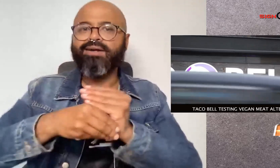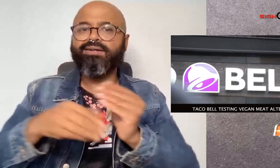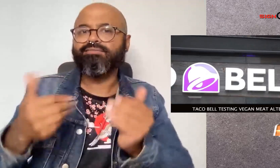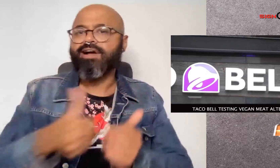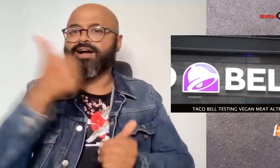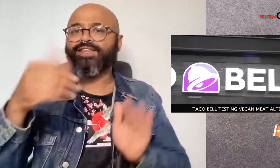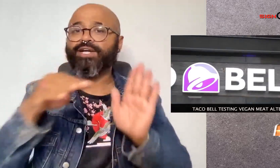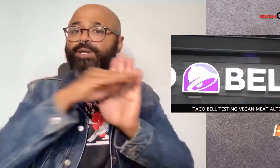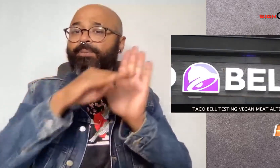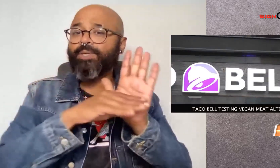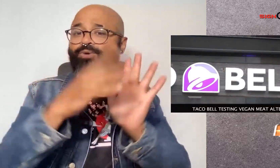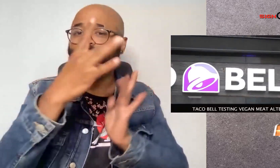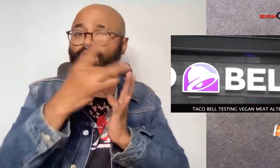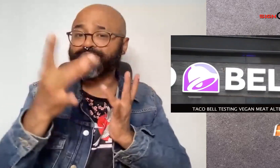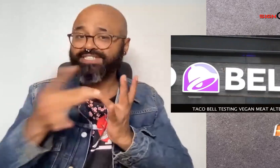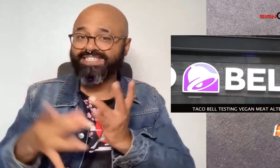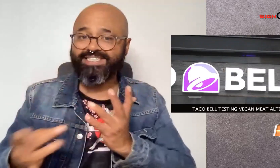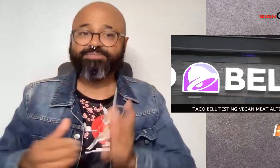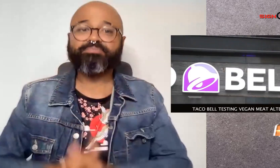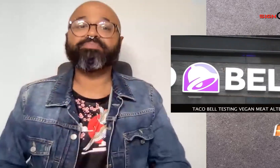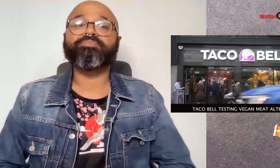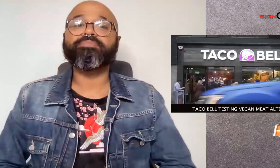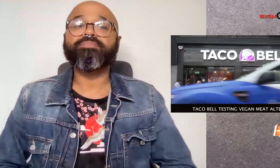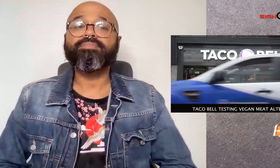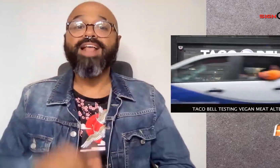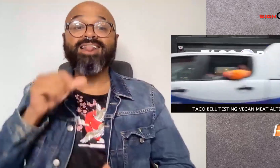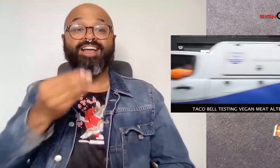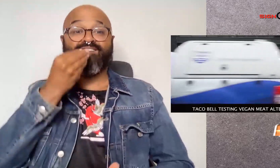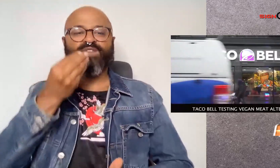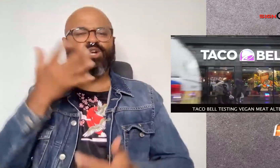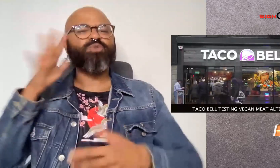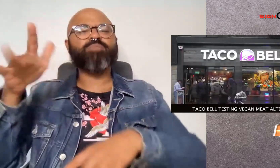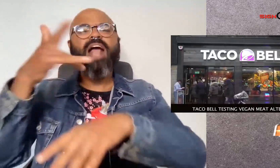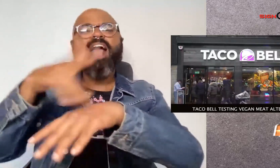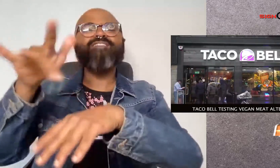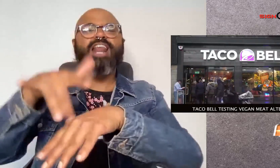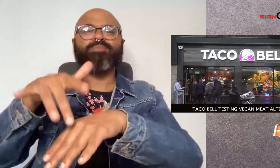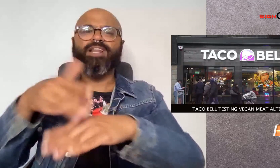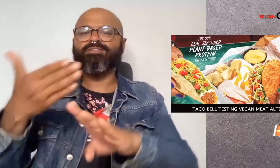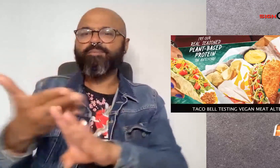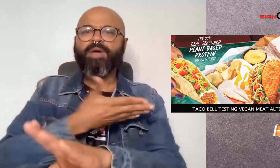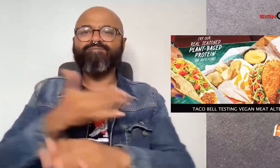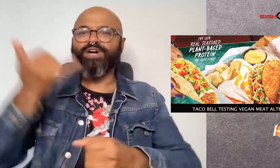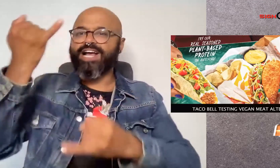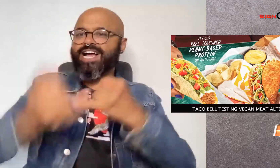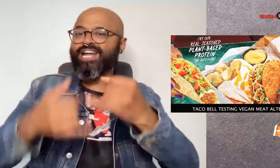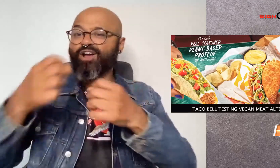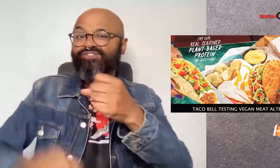vegan and it can be added to other menu options those products will be available before the